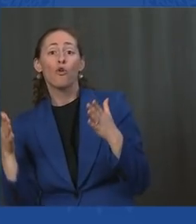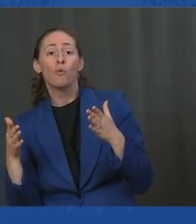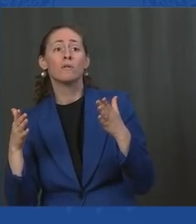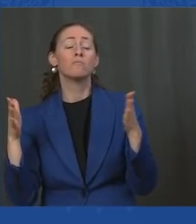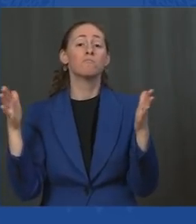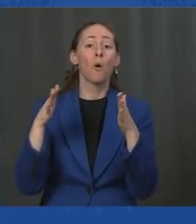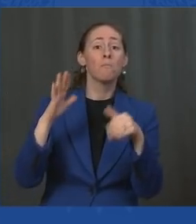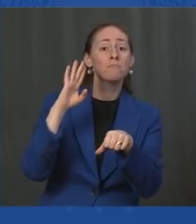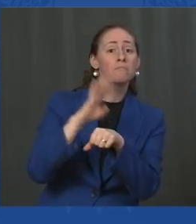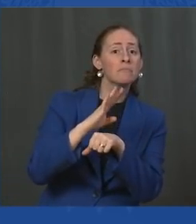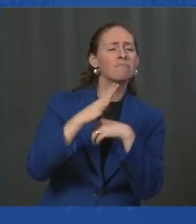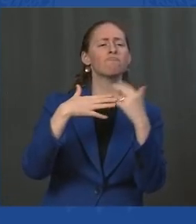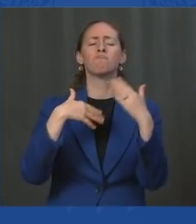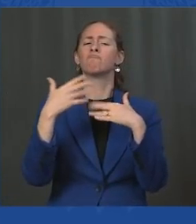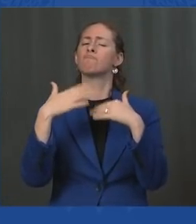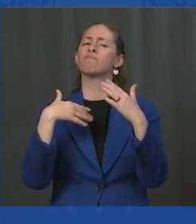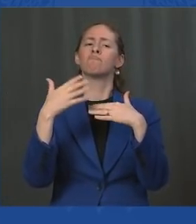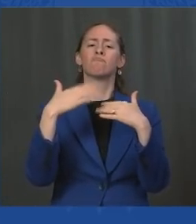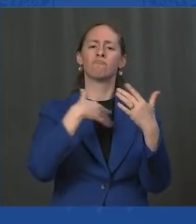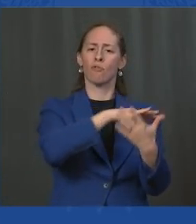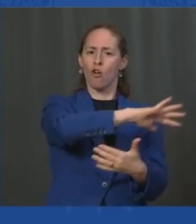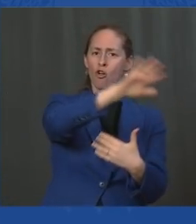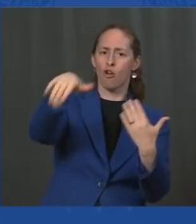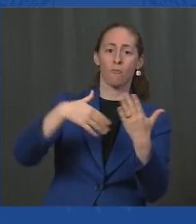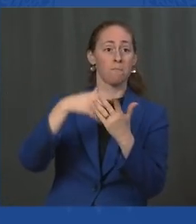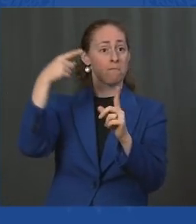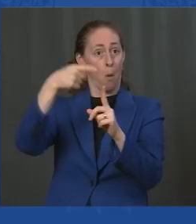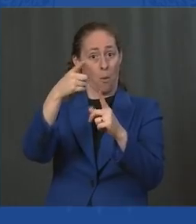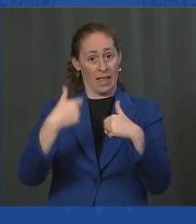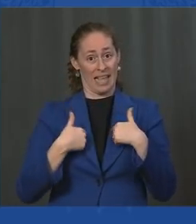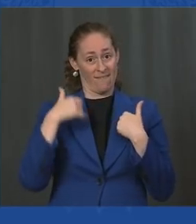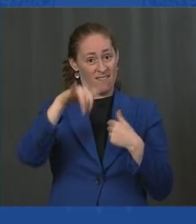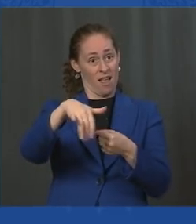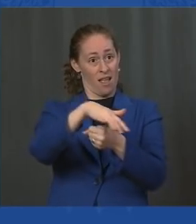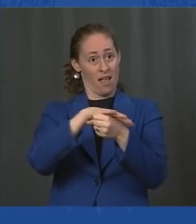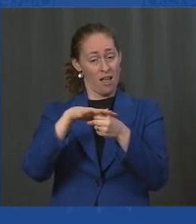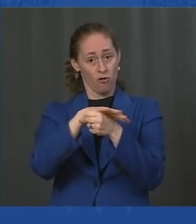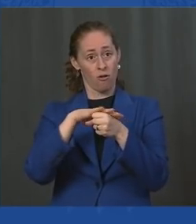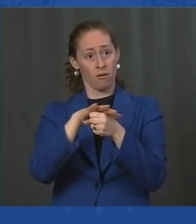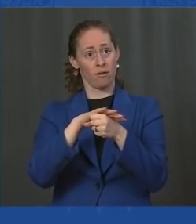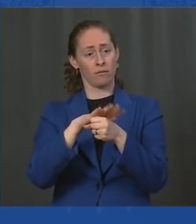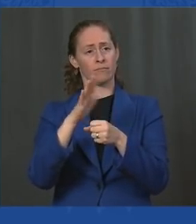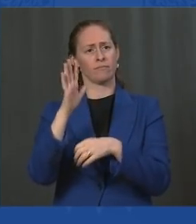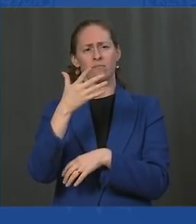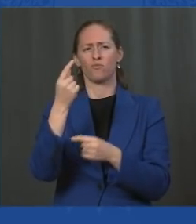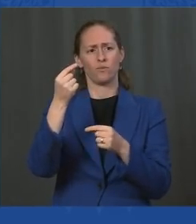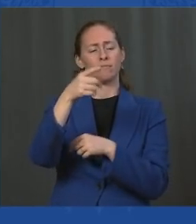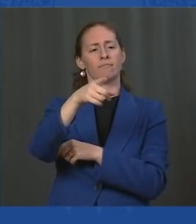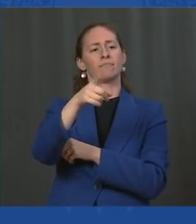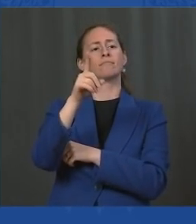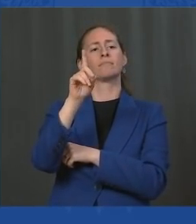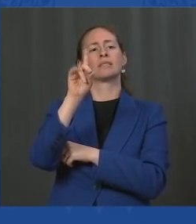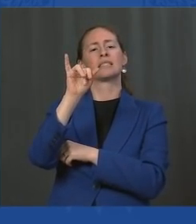if you live in the affected area, please visit DisasterAssistance.gov. Go online and vis- --